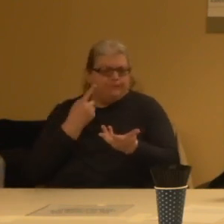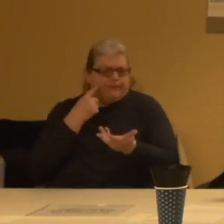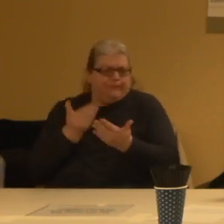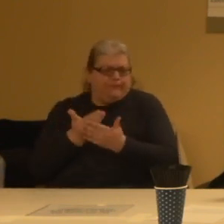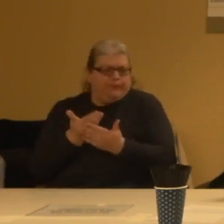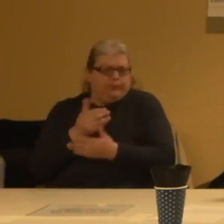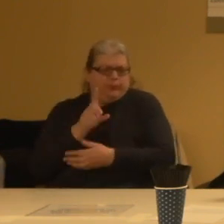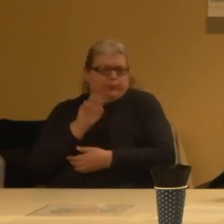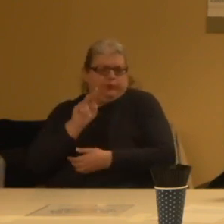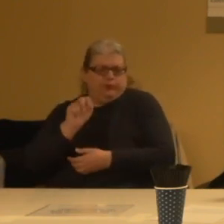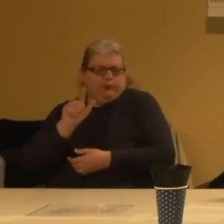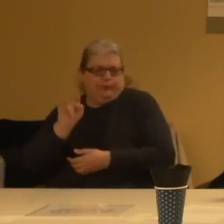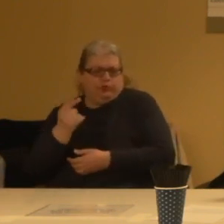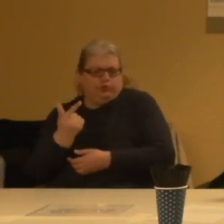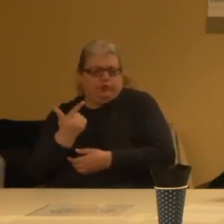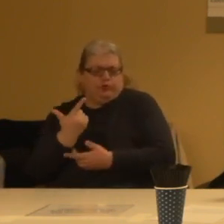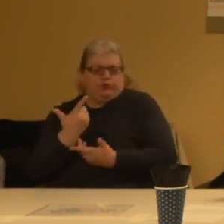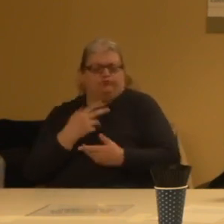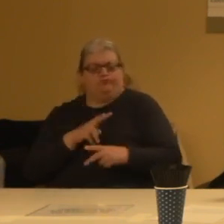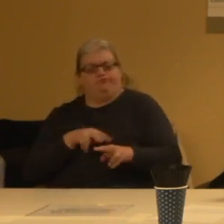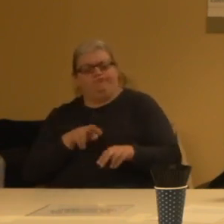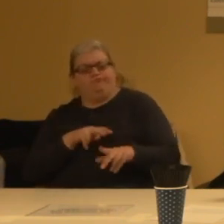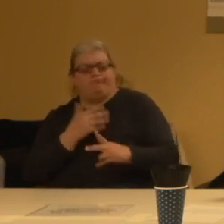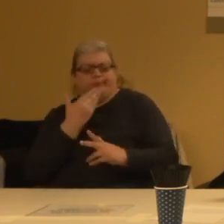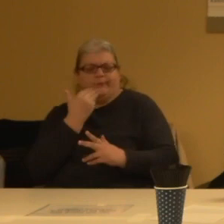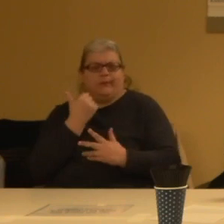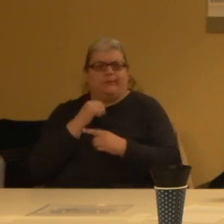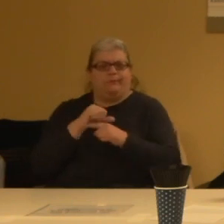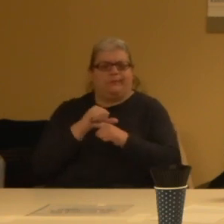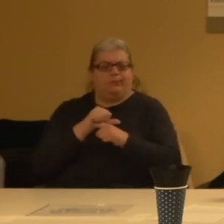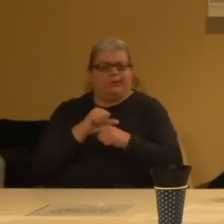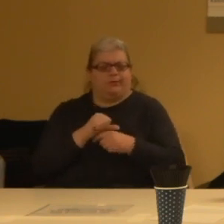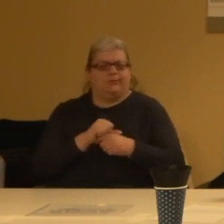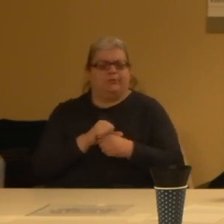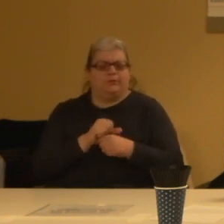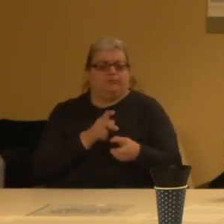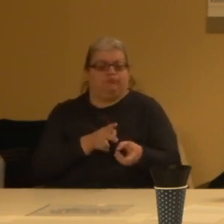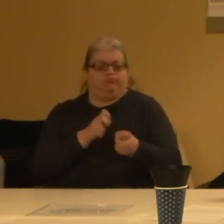as best practices, or how your institution does it?